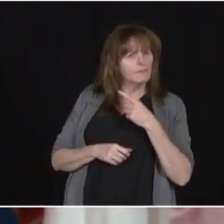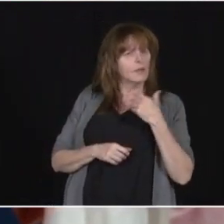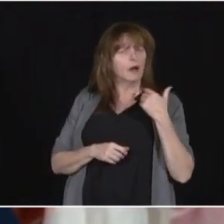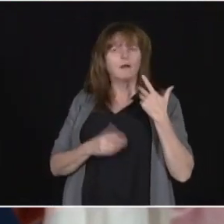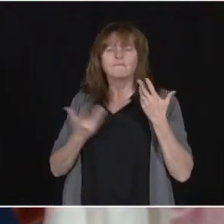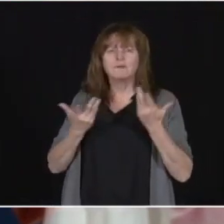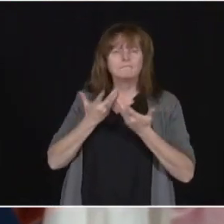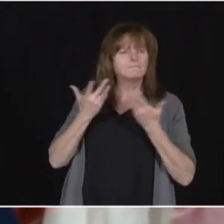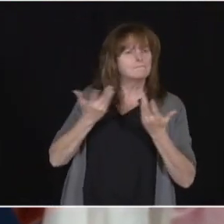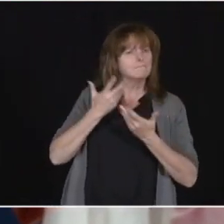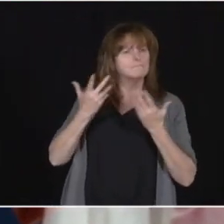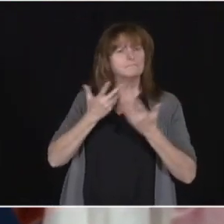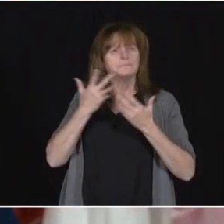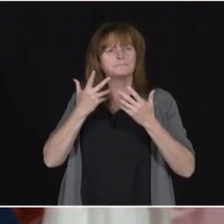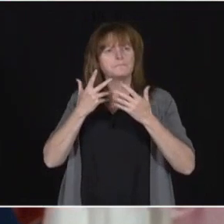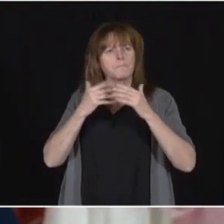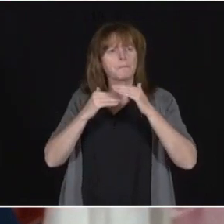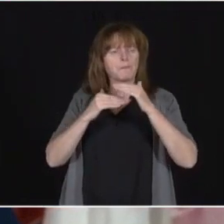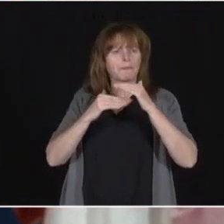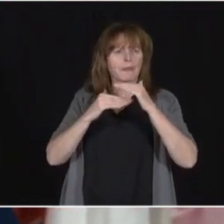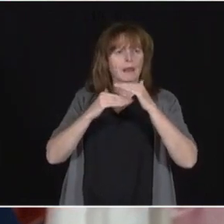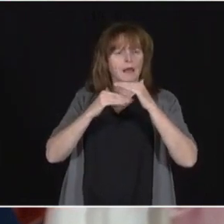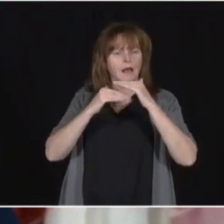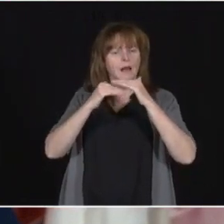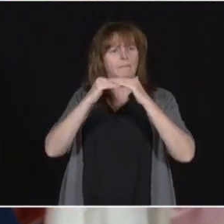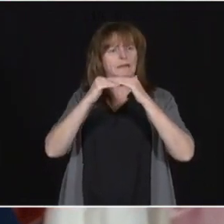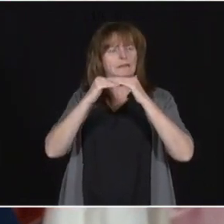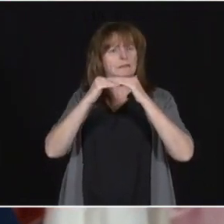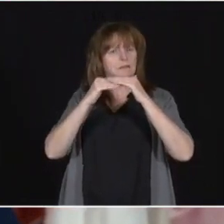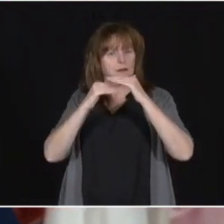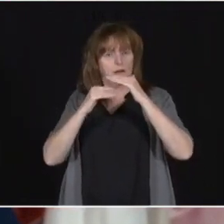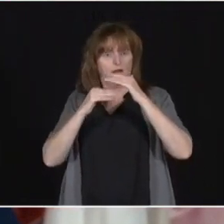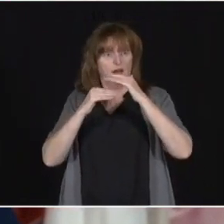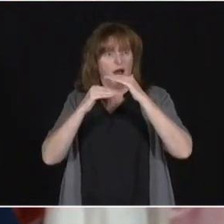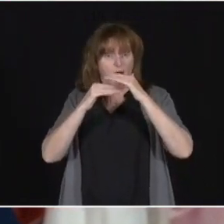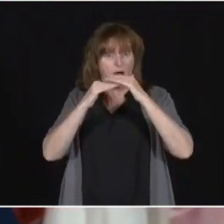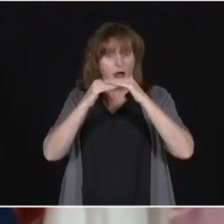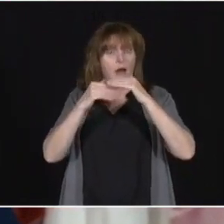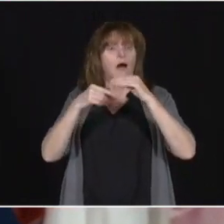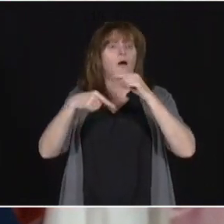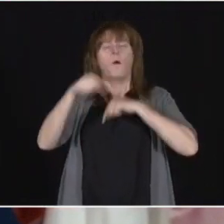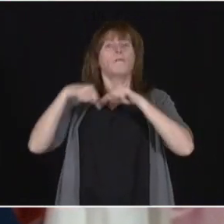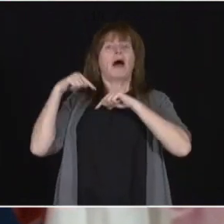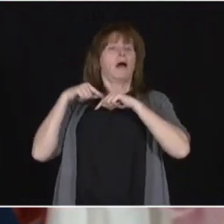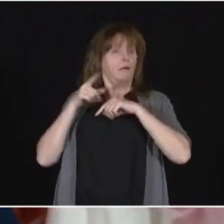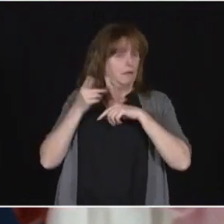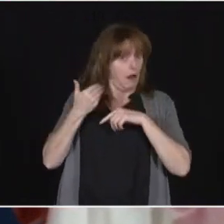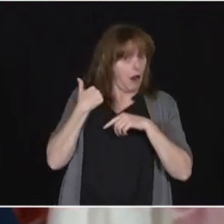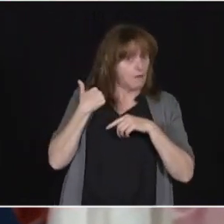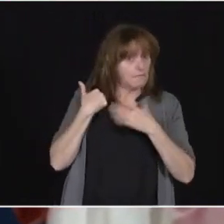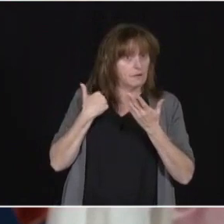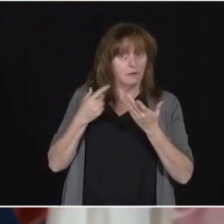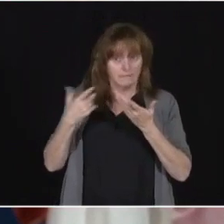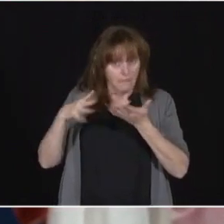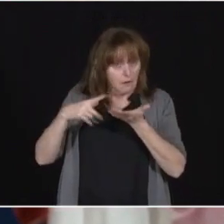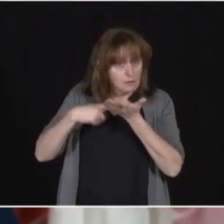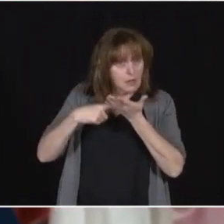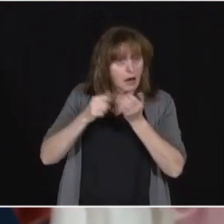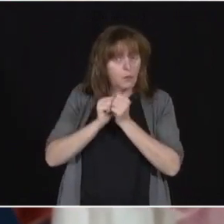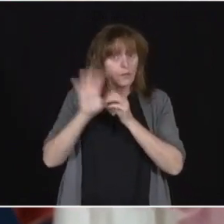Has that conversation been hard with you? Right now we don't have one specific number. Again, we are going to keep an eye on it.